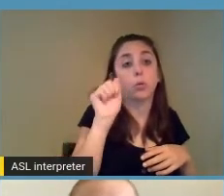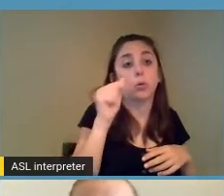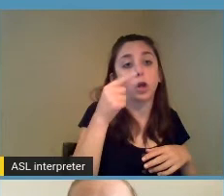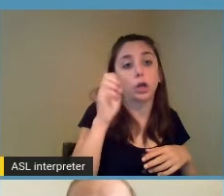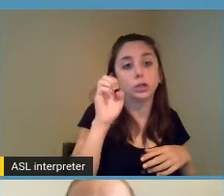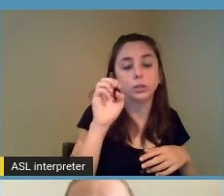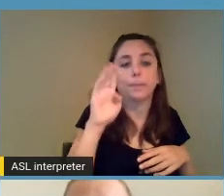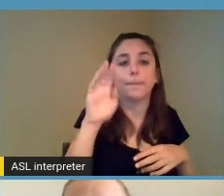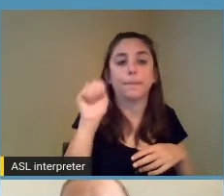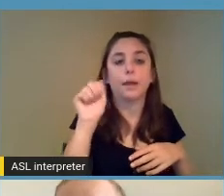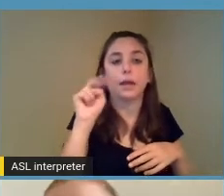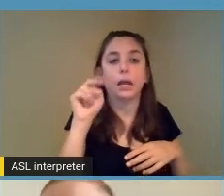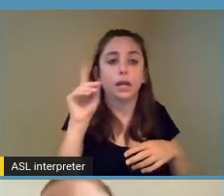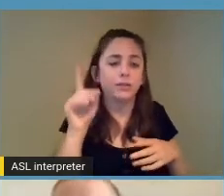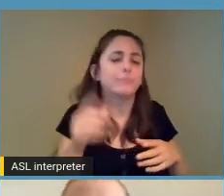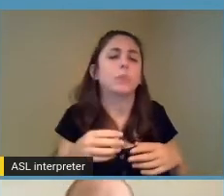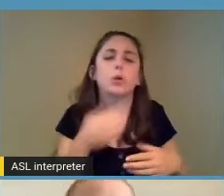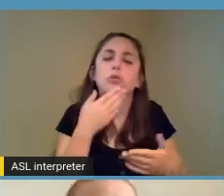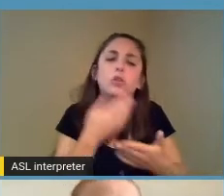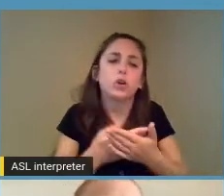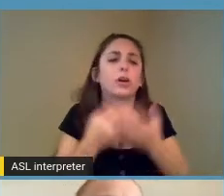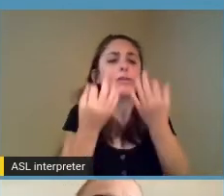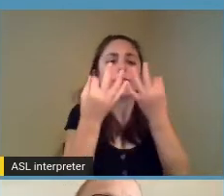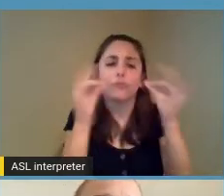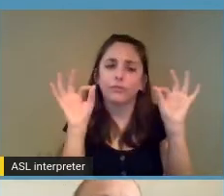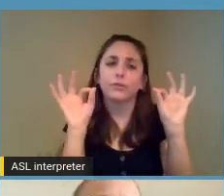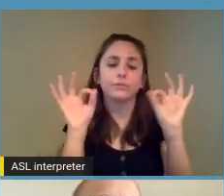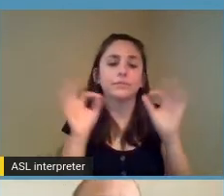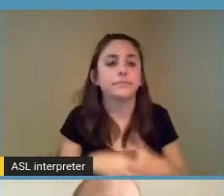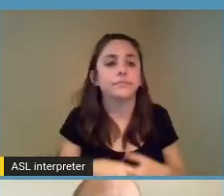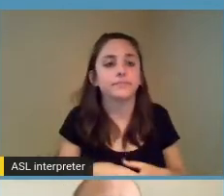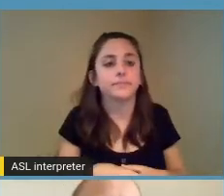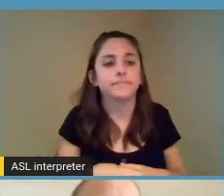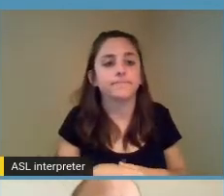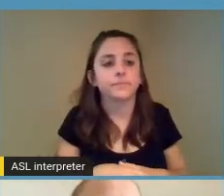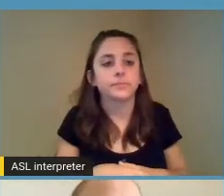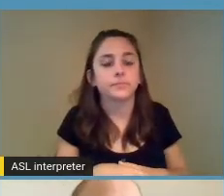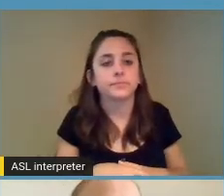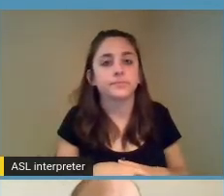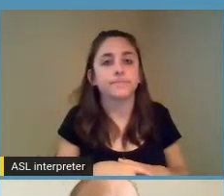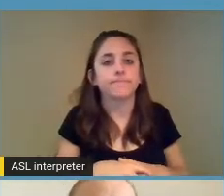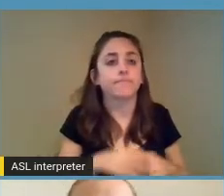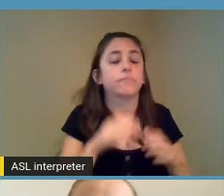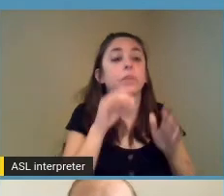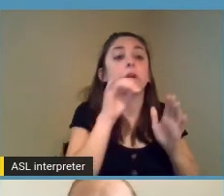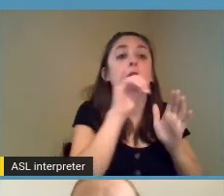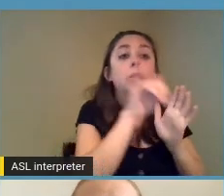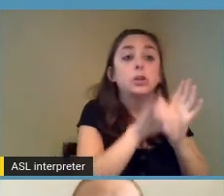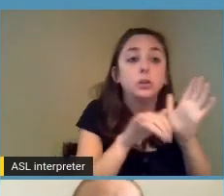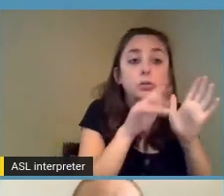there's going to be tons of tutorials on YouTube or GarageBand should have their own tutorials.